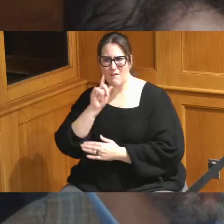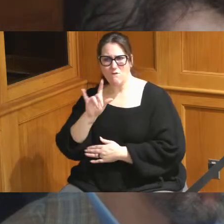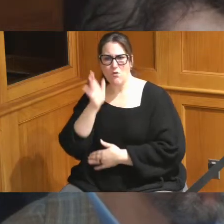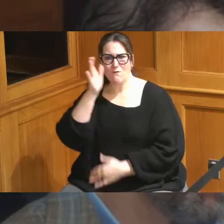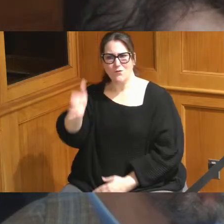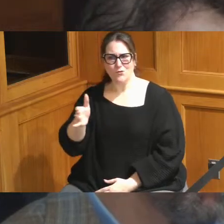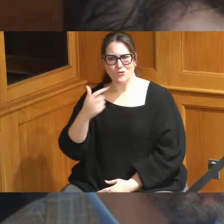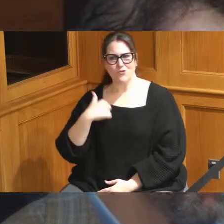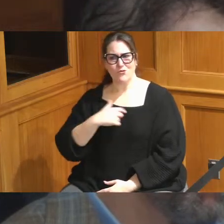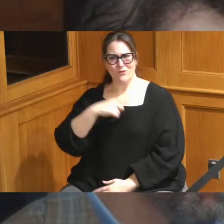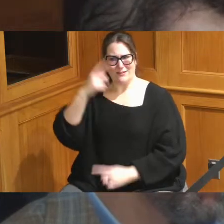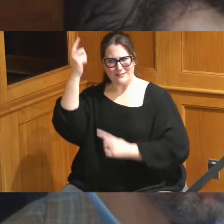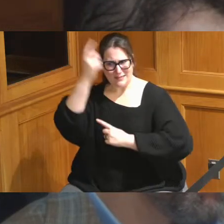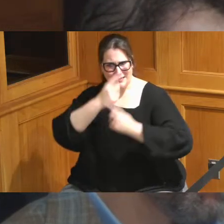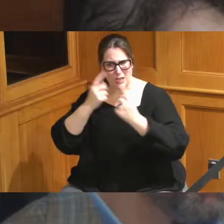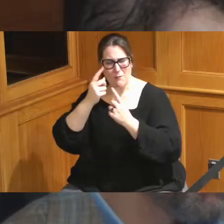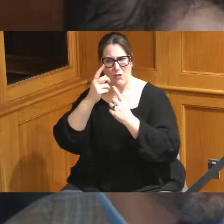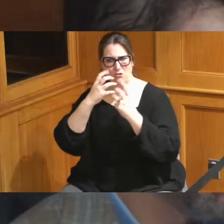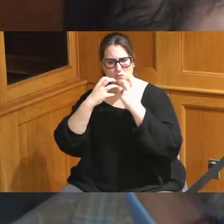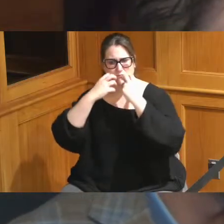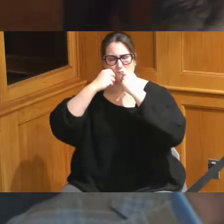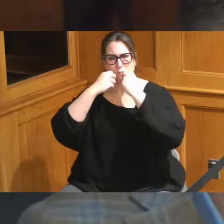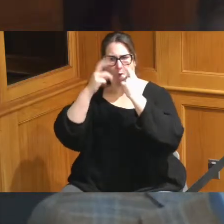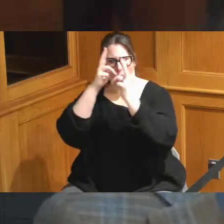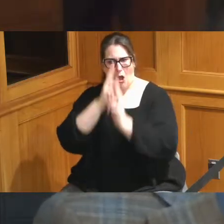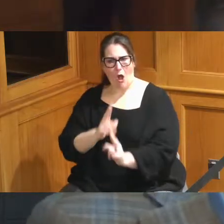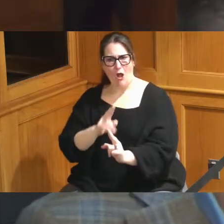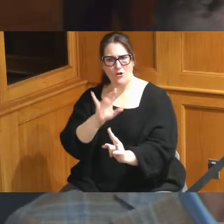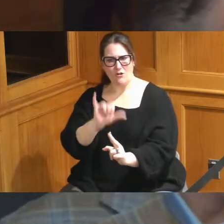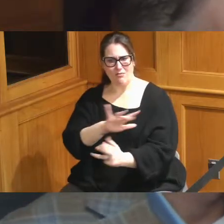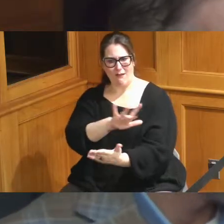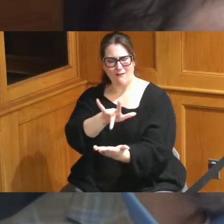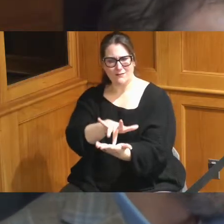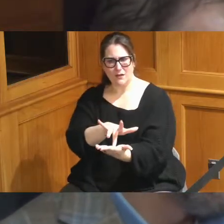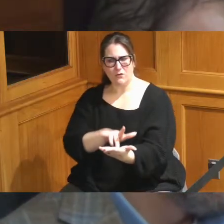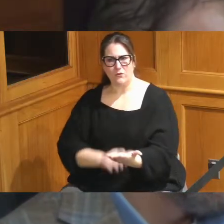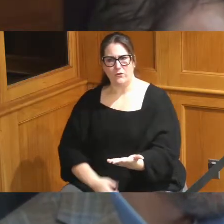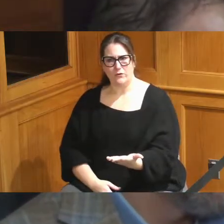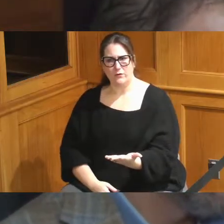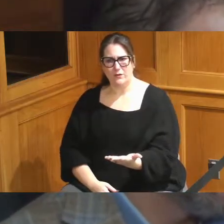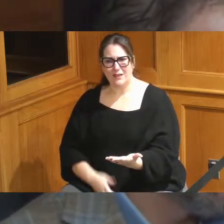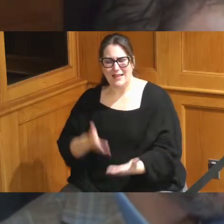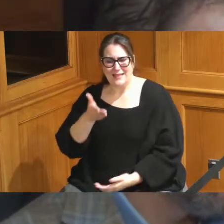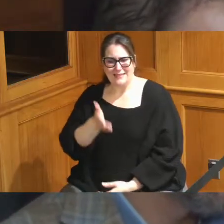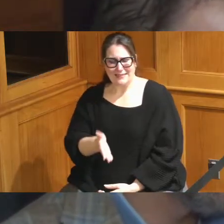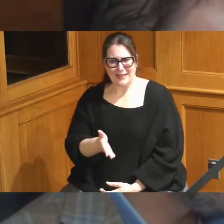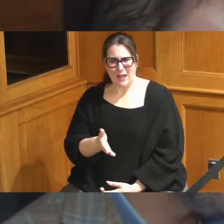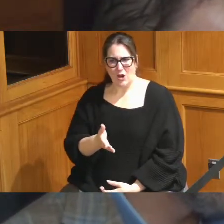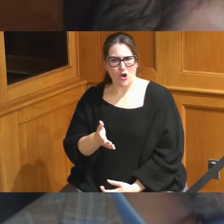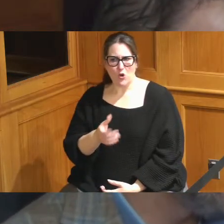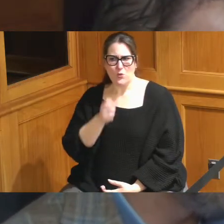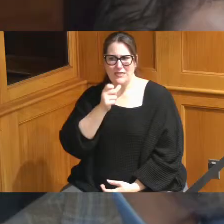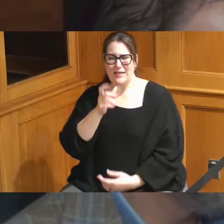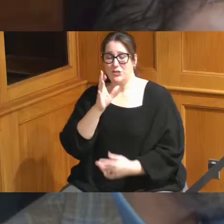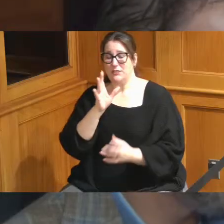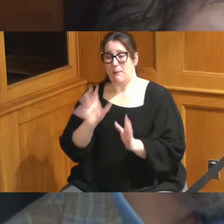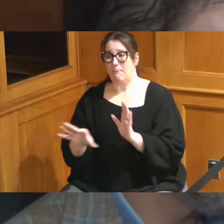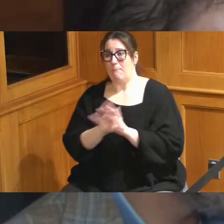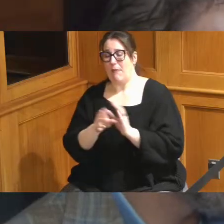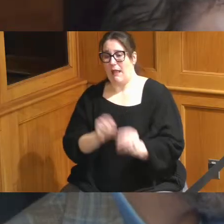be thinking that way. That's why it's there. This didn't pick some land and decide to be there. It